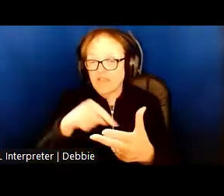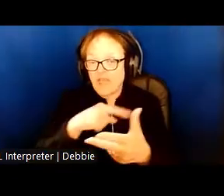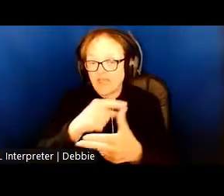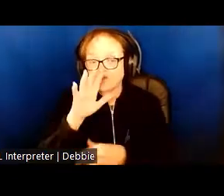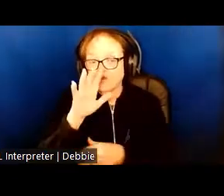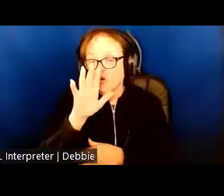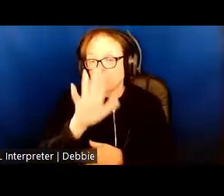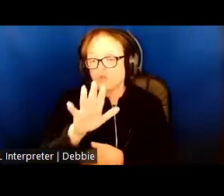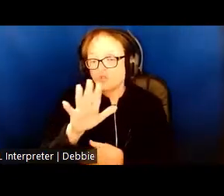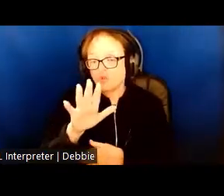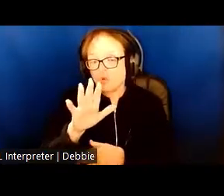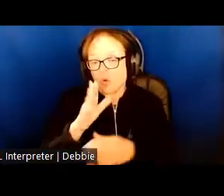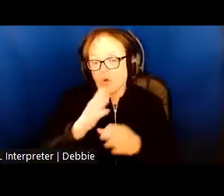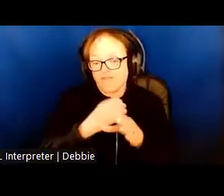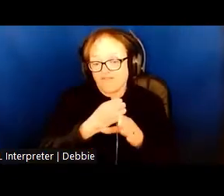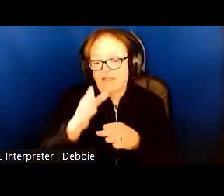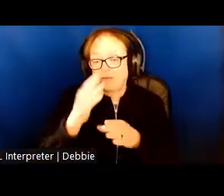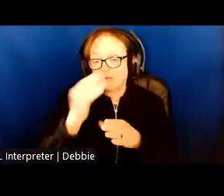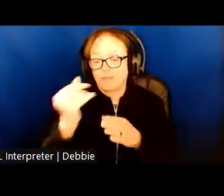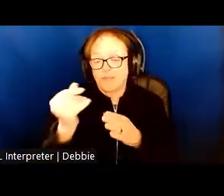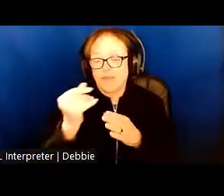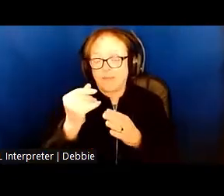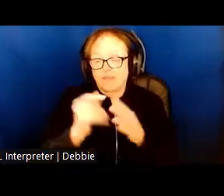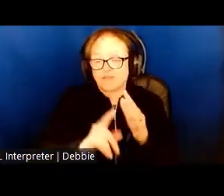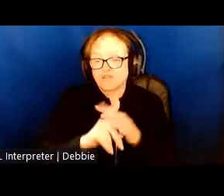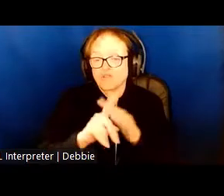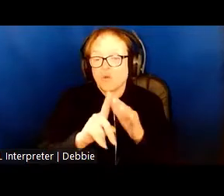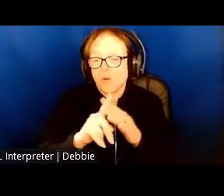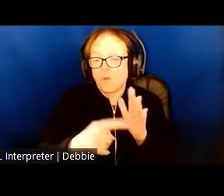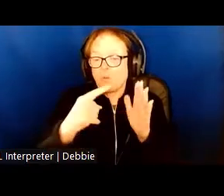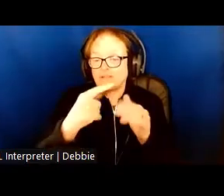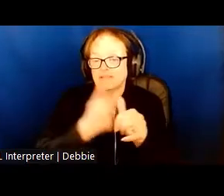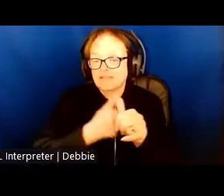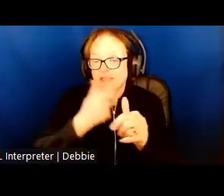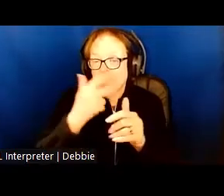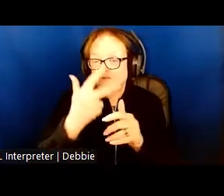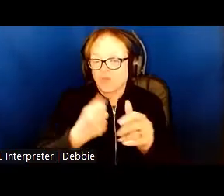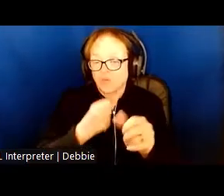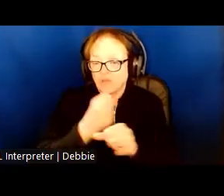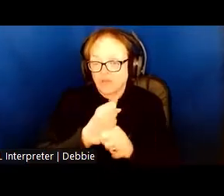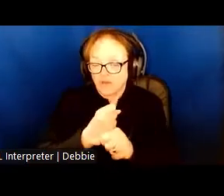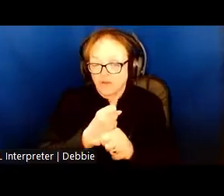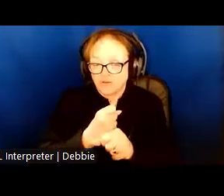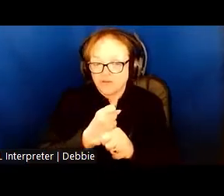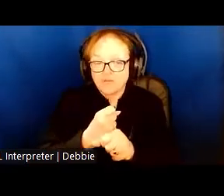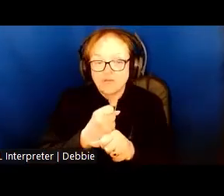three years. But, with the recent increase in the Council’s investment in this program,